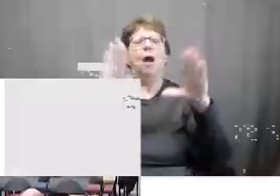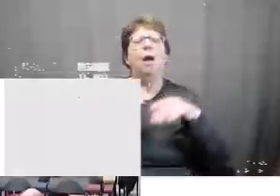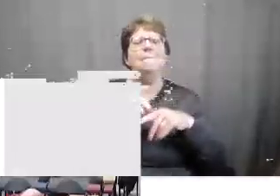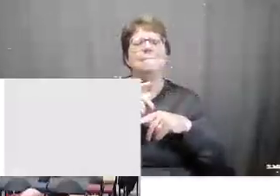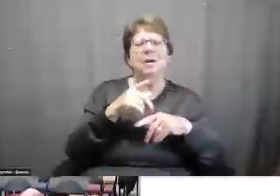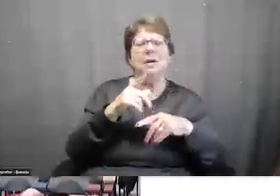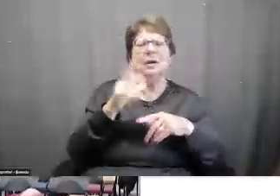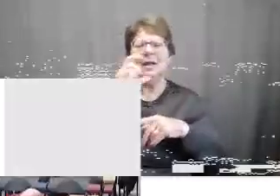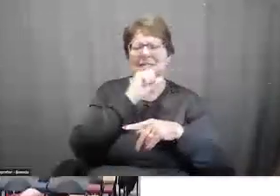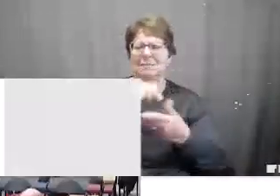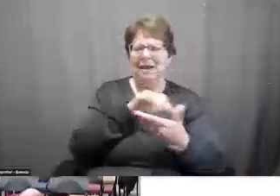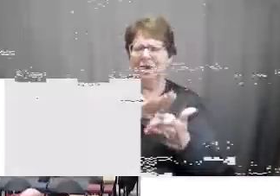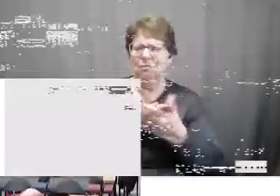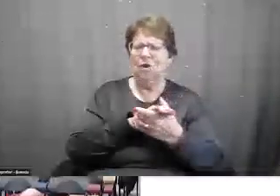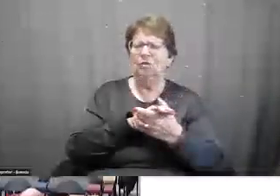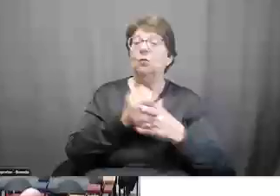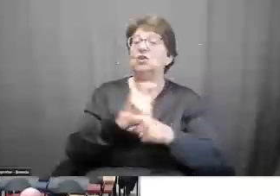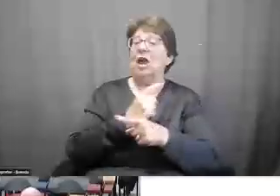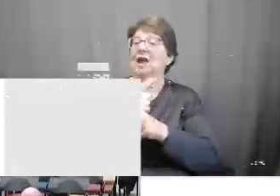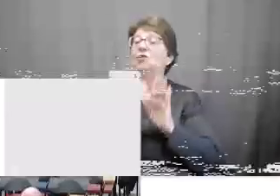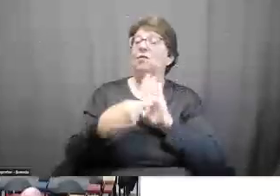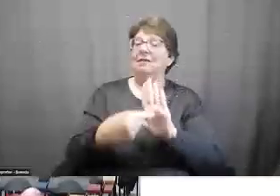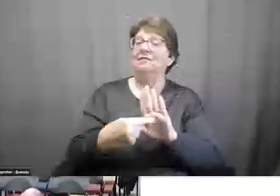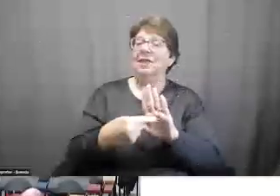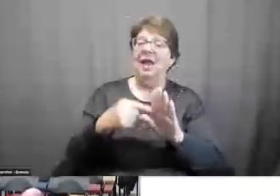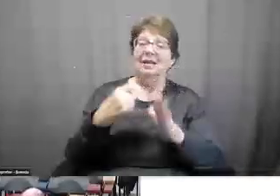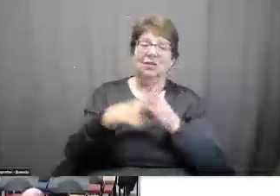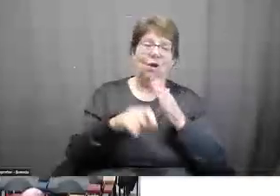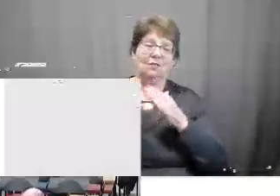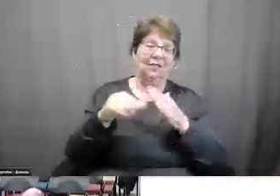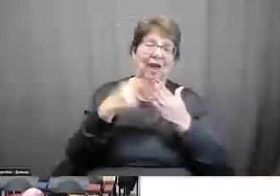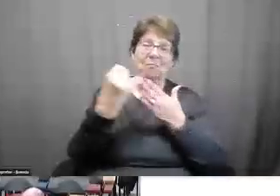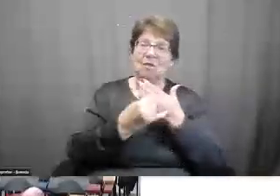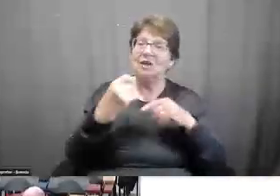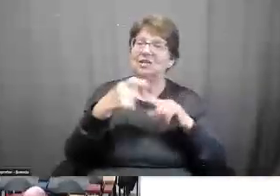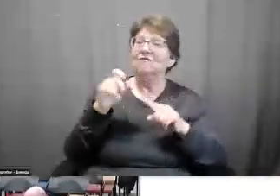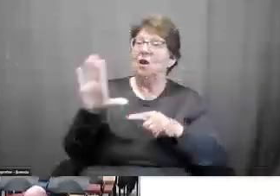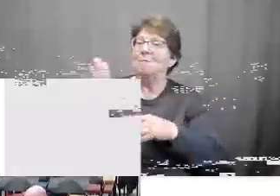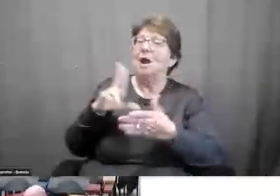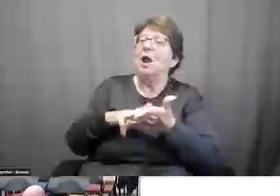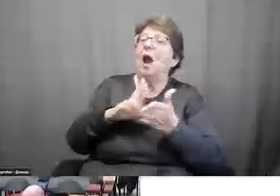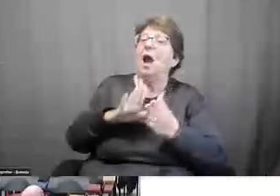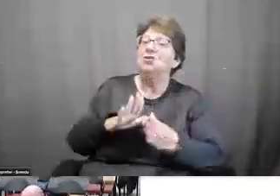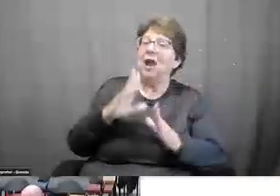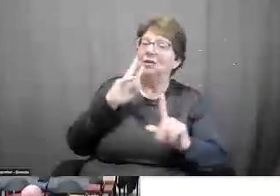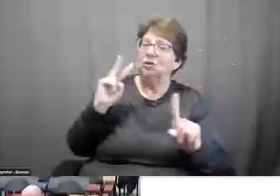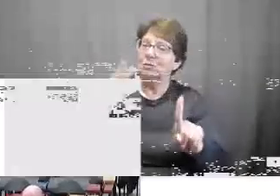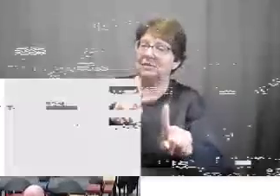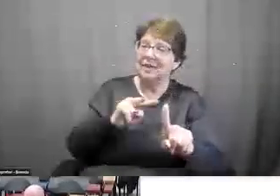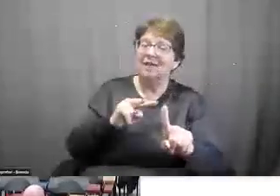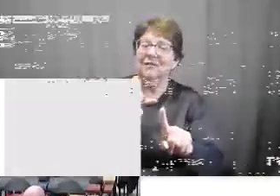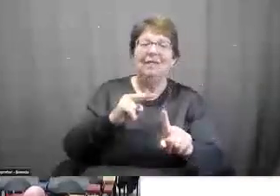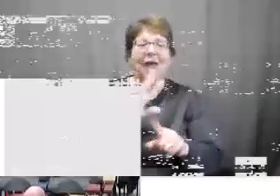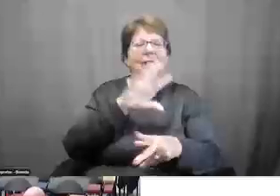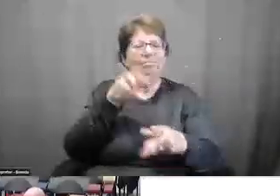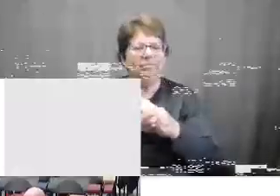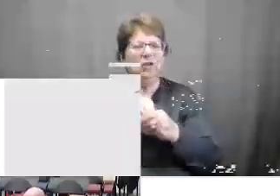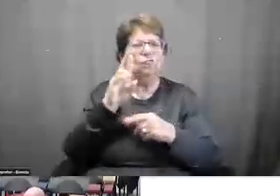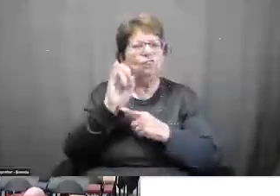Boardroom: Which accurately reflects the cost of the project from a contractor's perspective, and accounts for risk and contingency that are unique to the project.